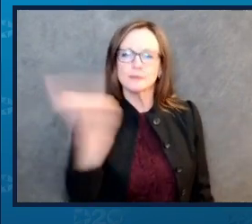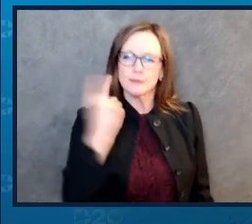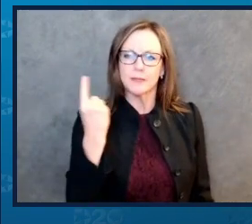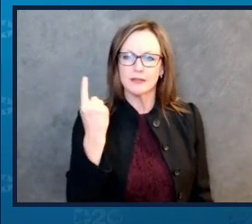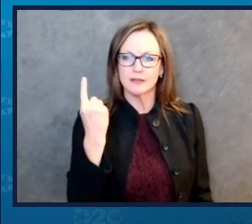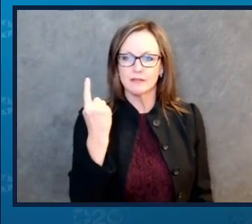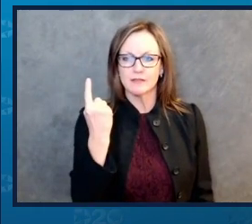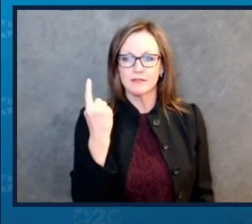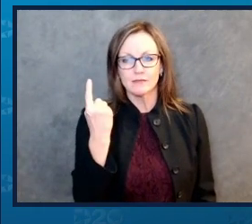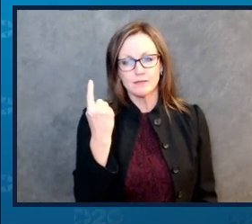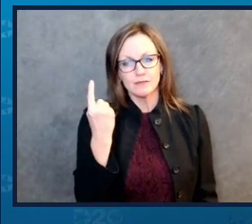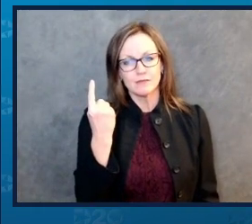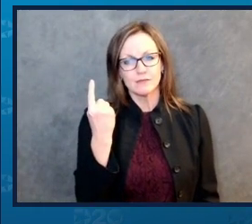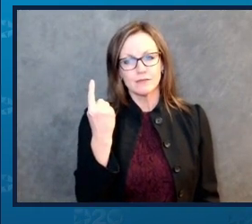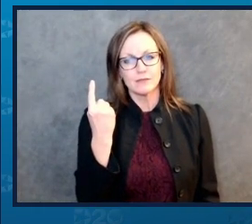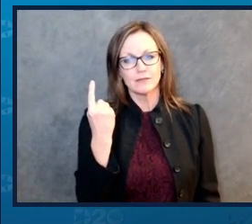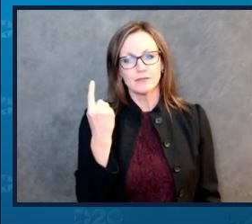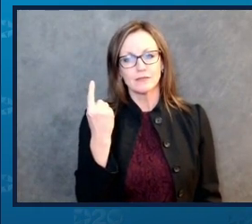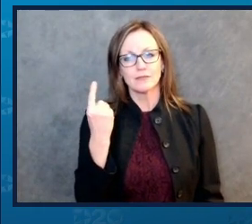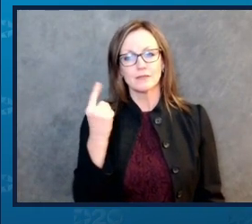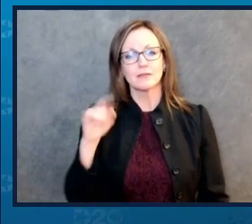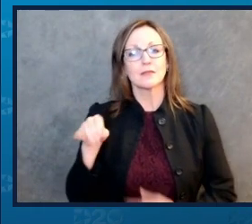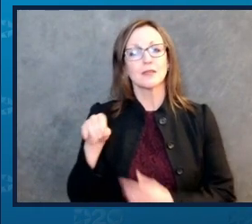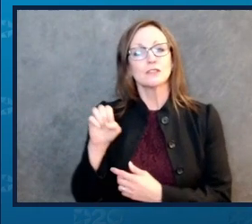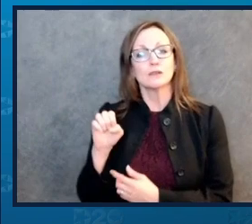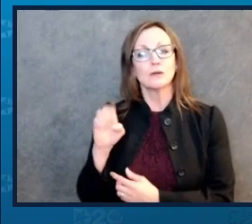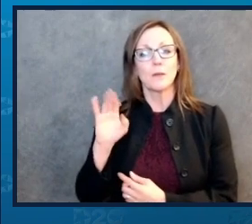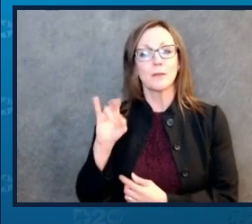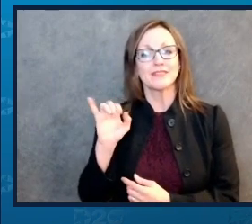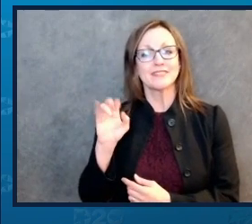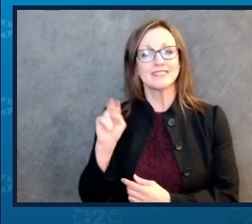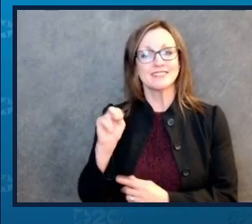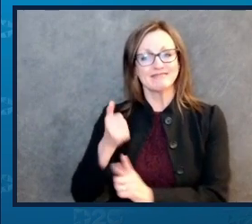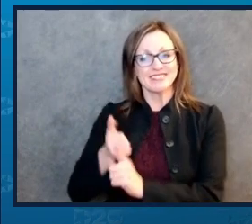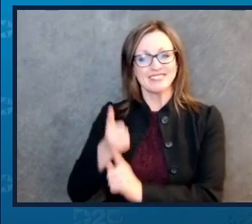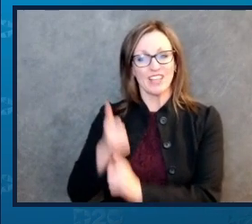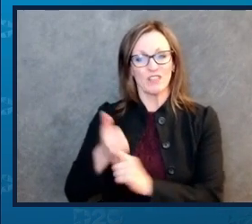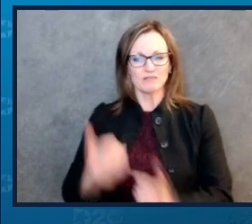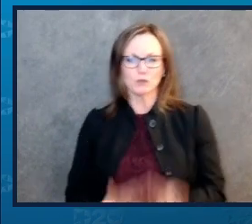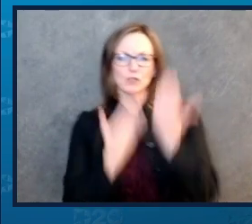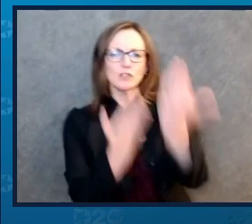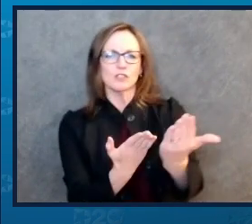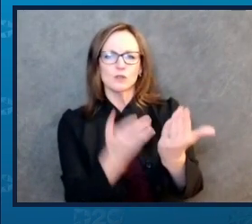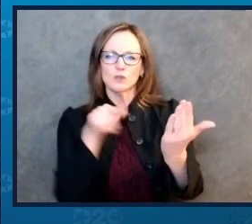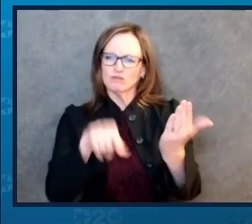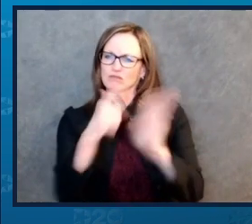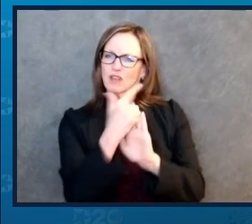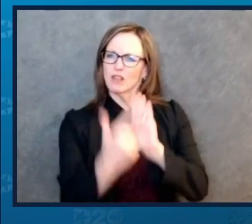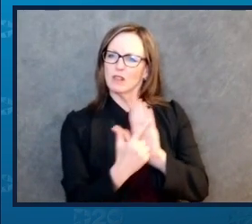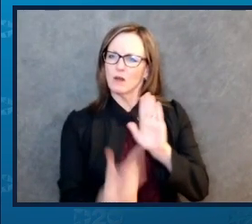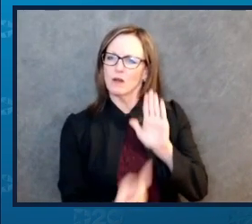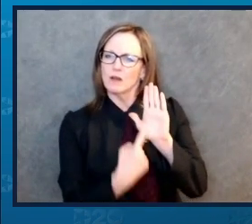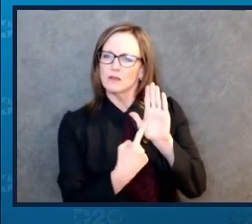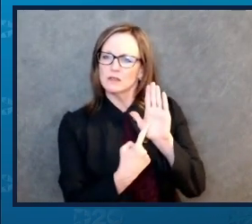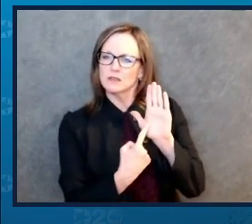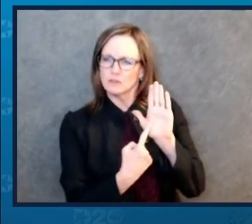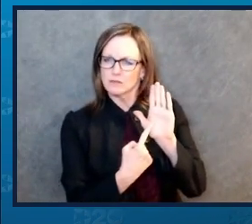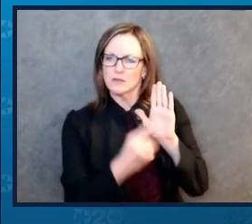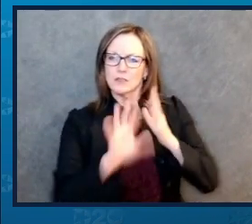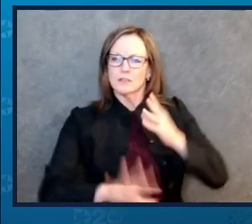WHEN JOE INTRODUCED THE LEGISLATION FEW BELIEVED KITE PASS.